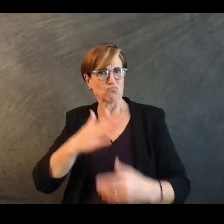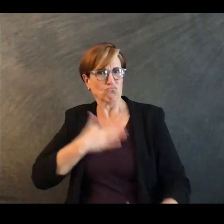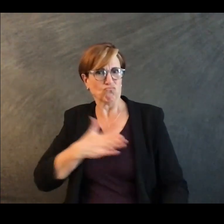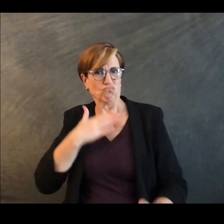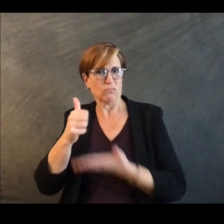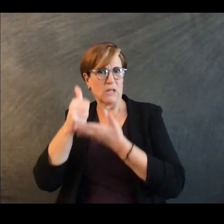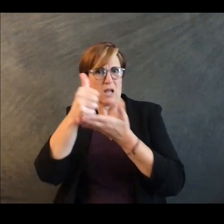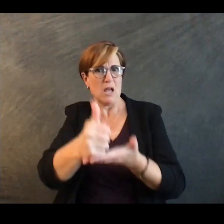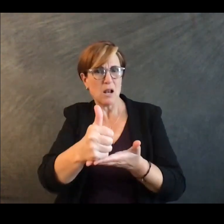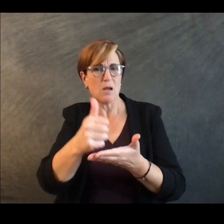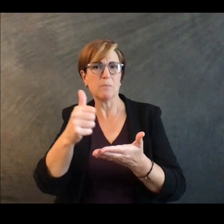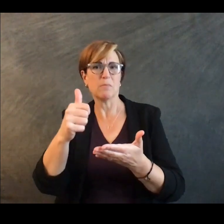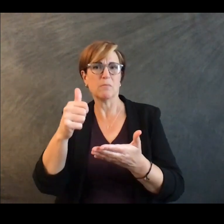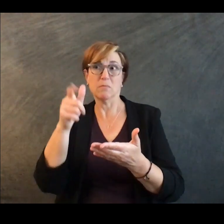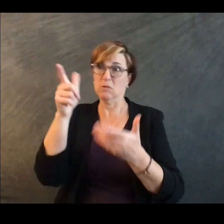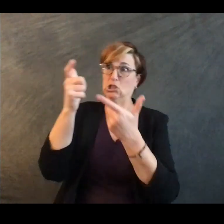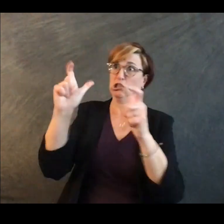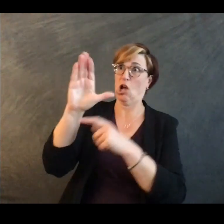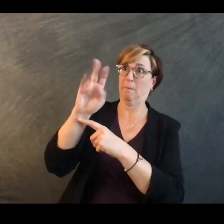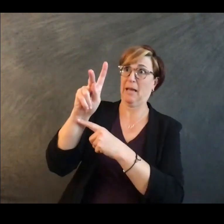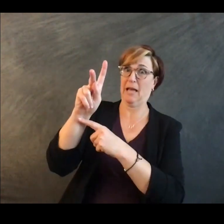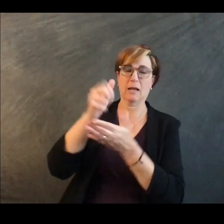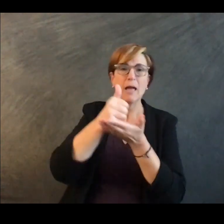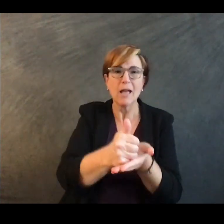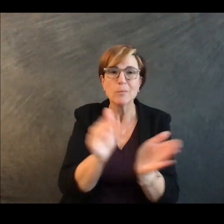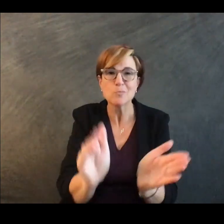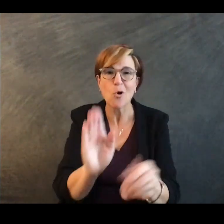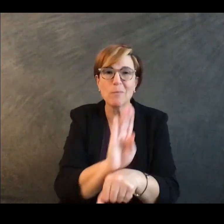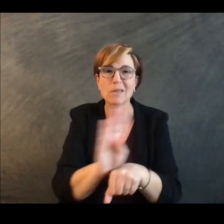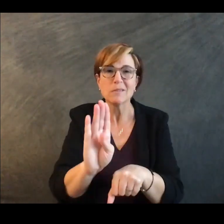small business small business will someday be the big business but the